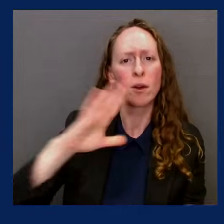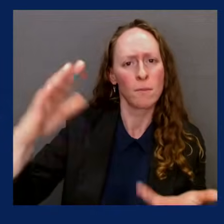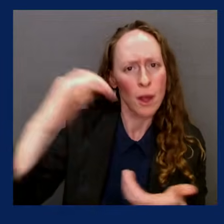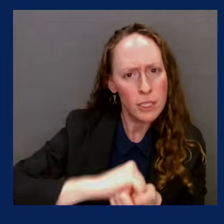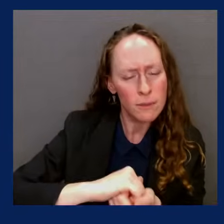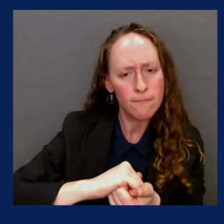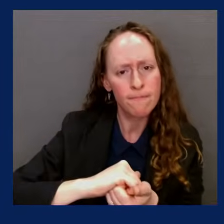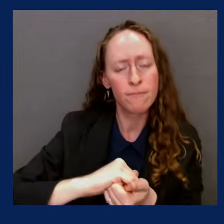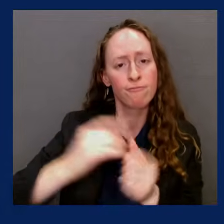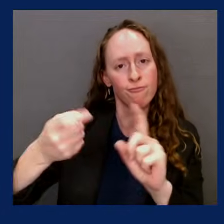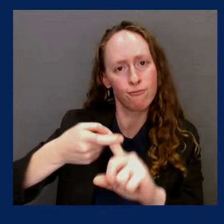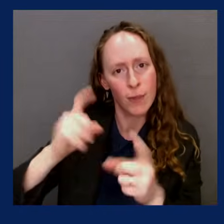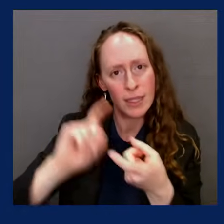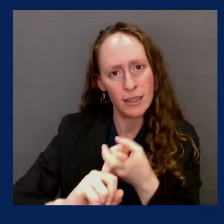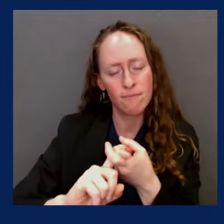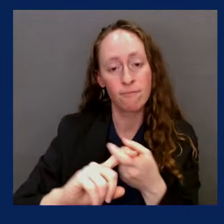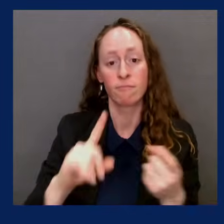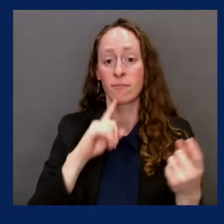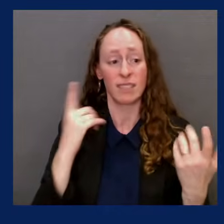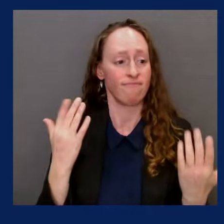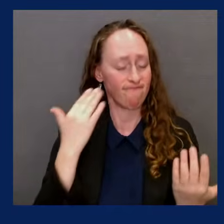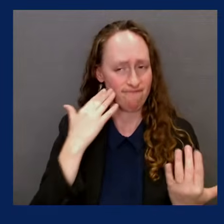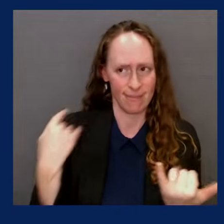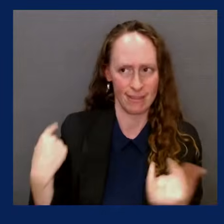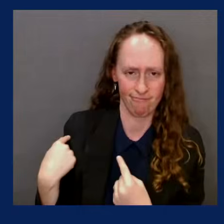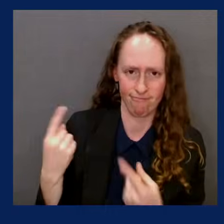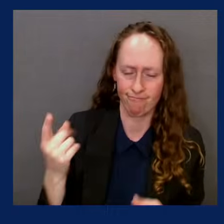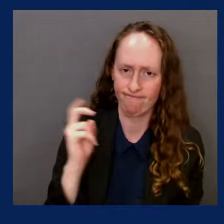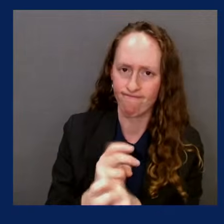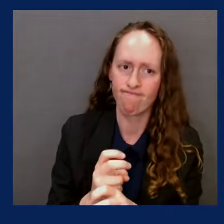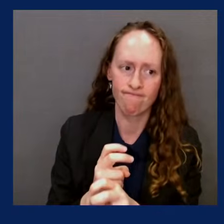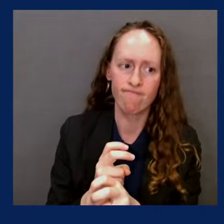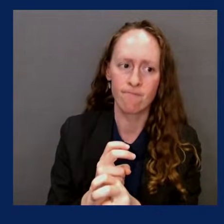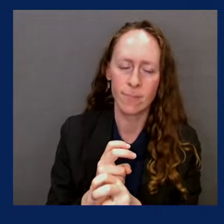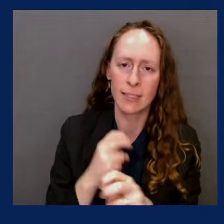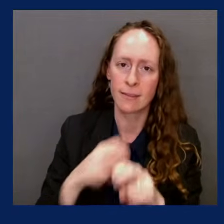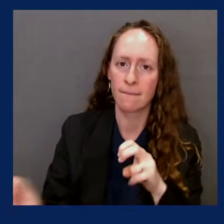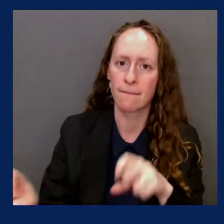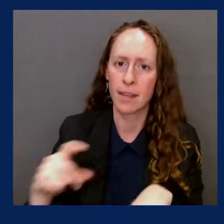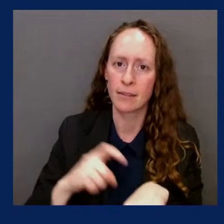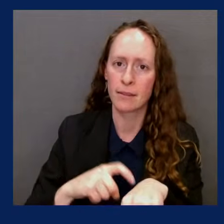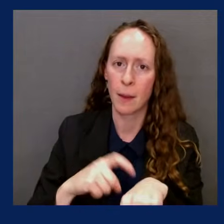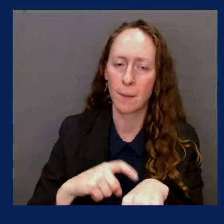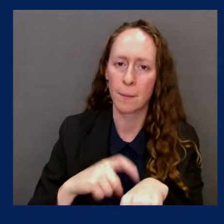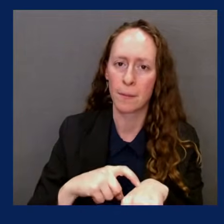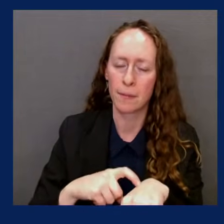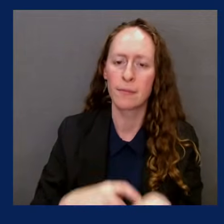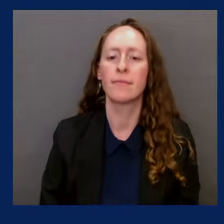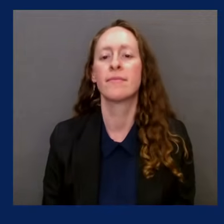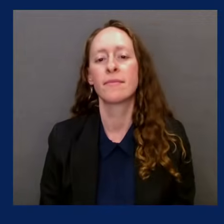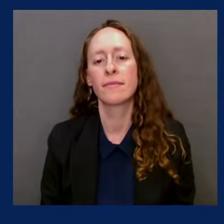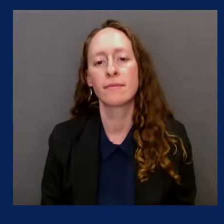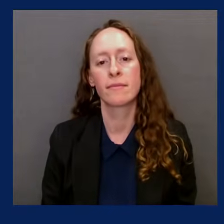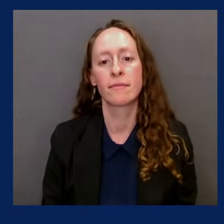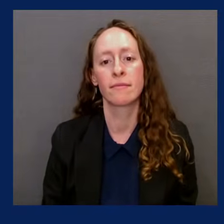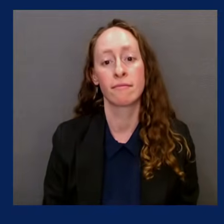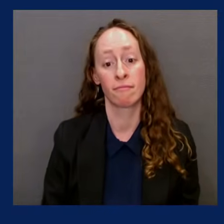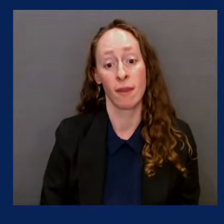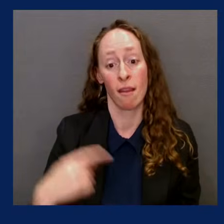we've seen each other and we've seen our alliance grow more critical than ever. And we need to make -- continue to make this important progress.